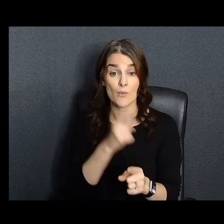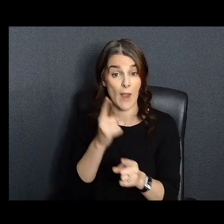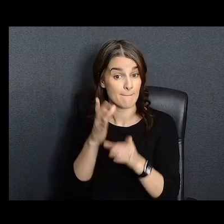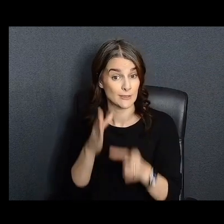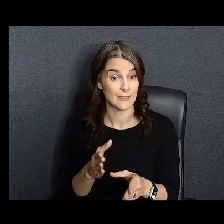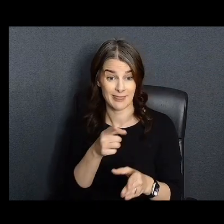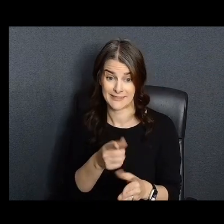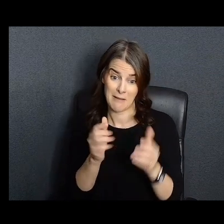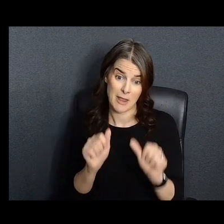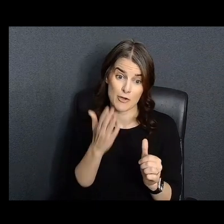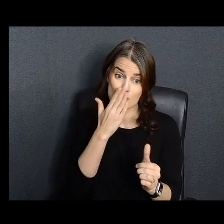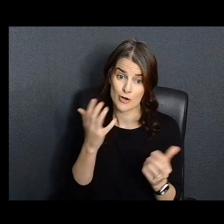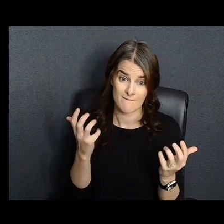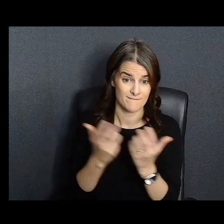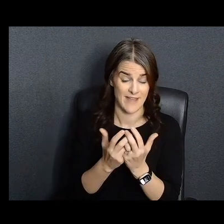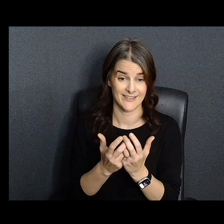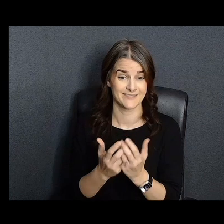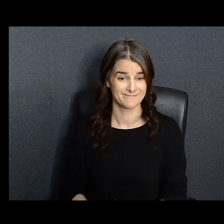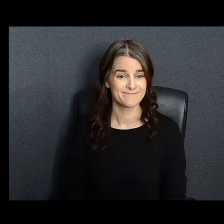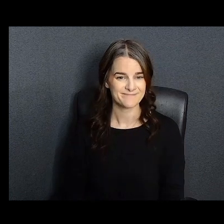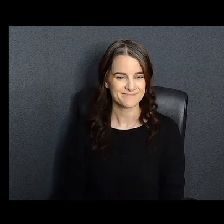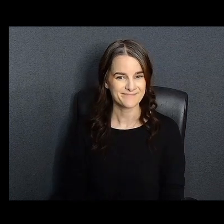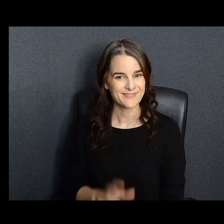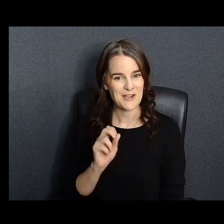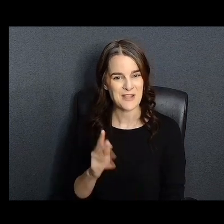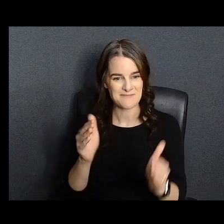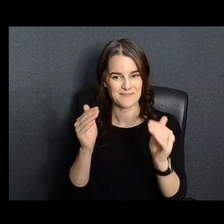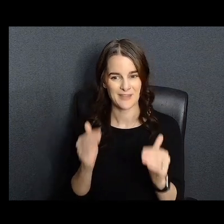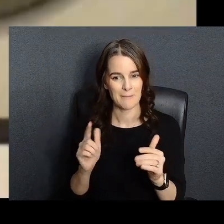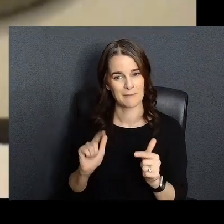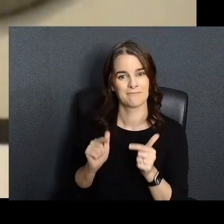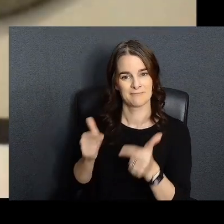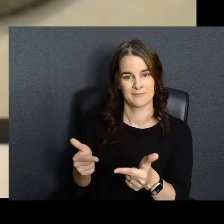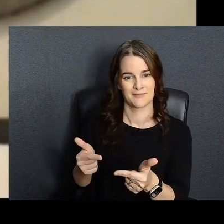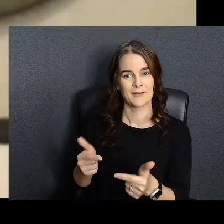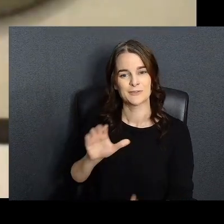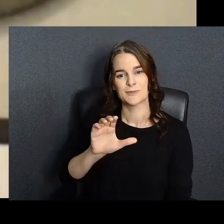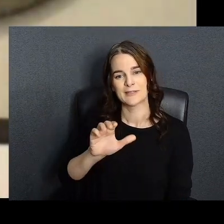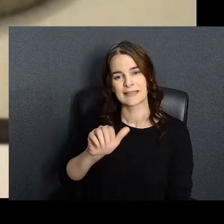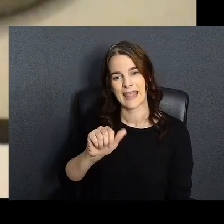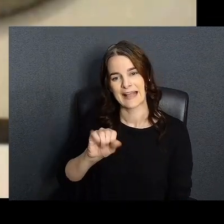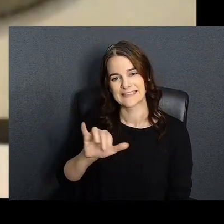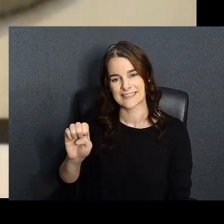OK, so I'm going to pass things over to Cassie. I'm going to stop sharing.